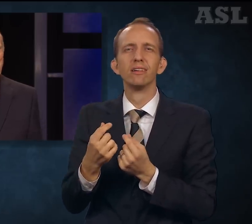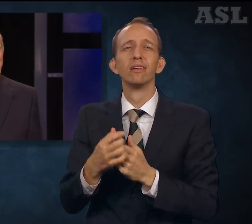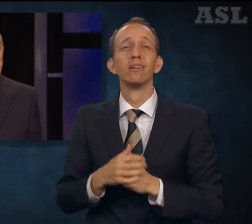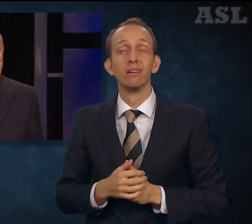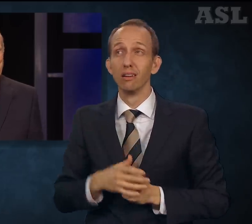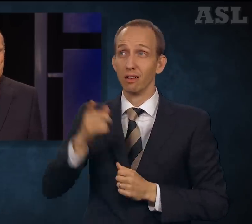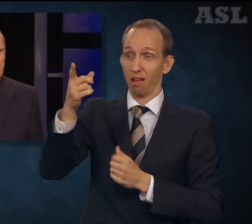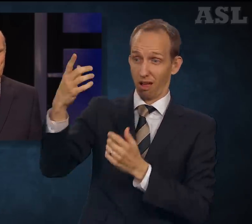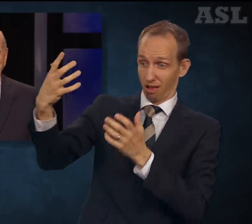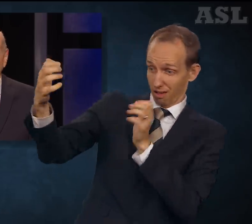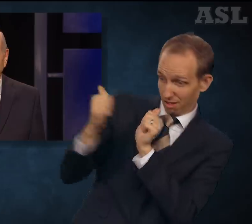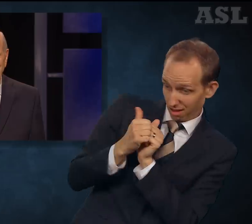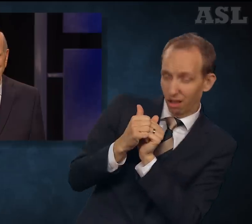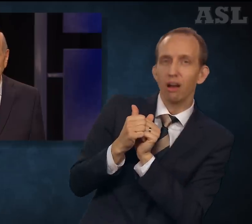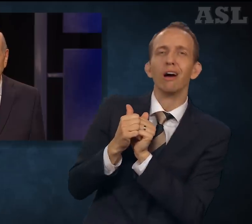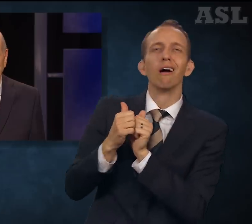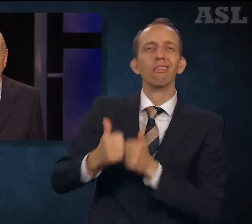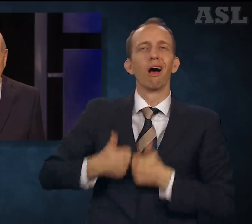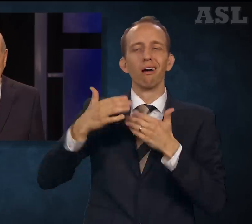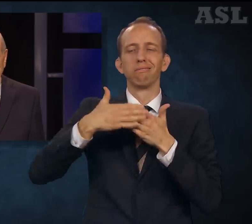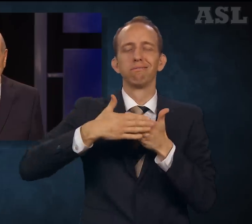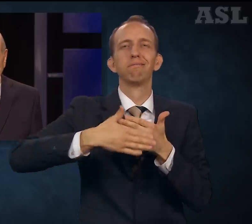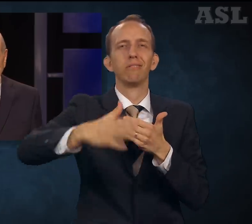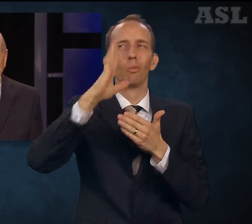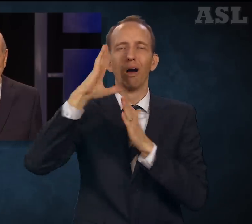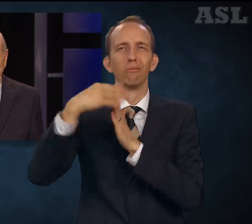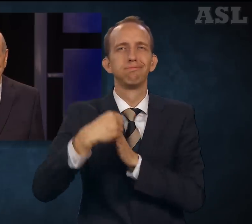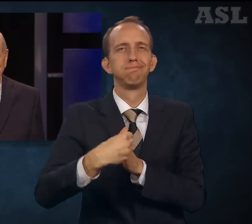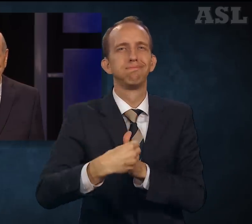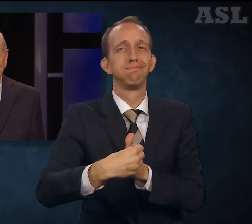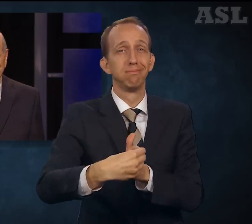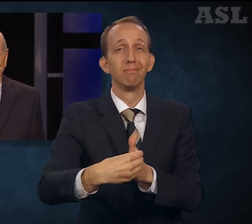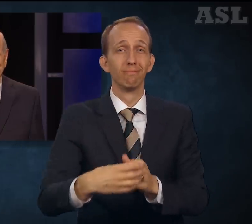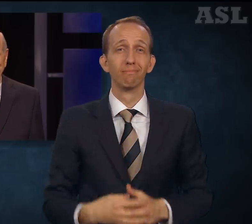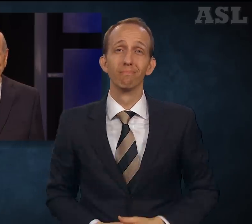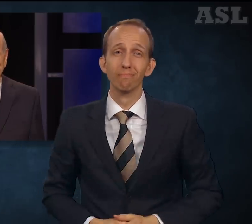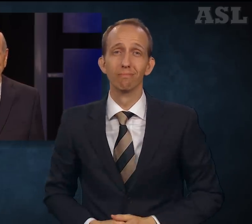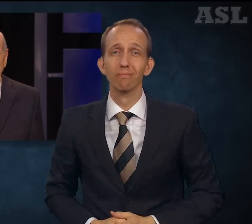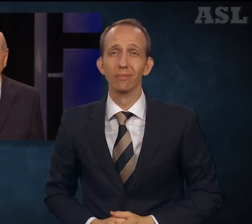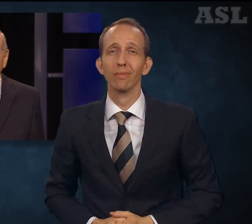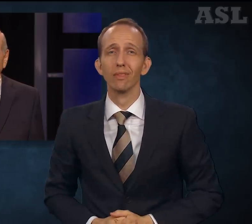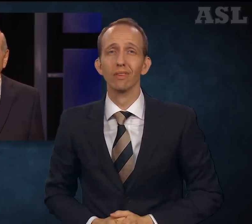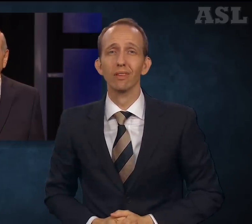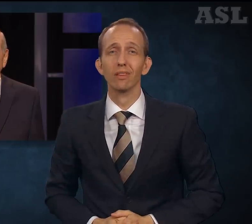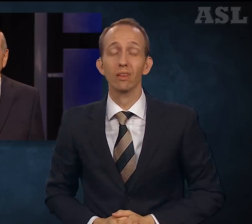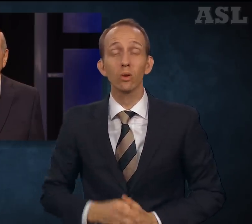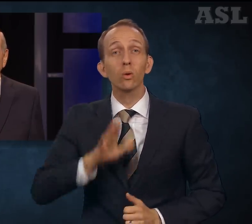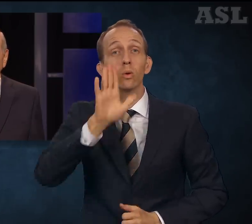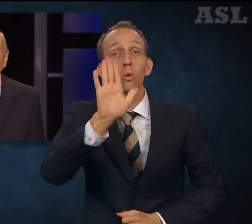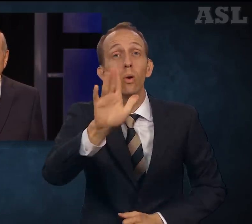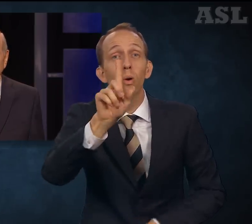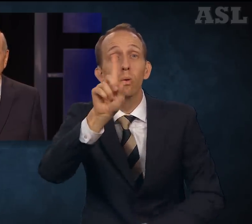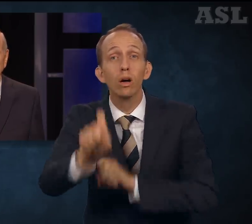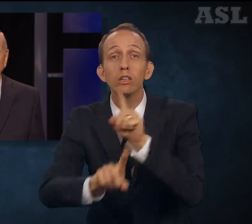HOW TO HEAR THE WHISPERINGS